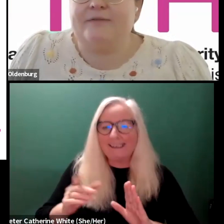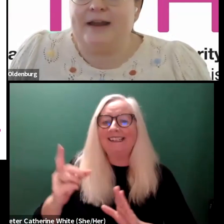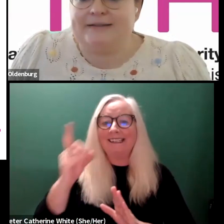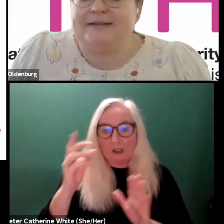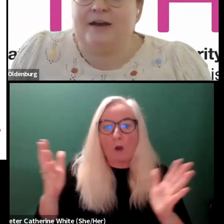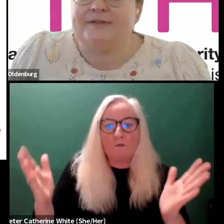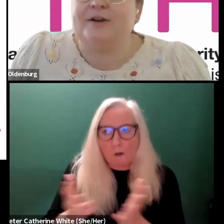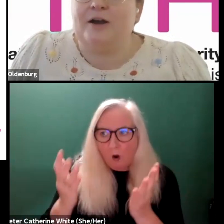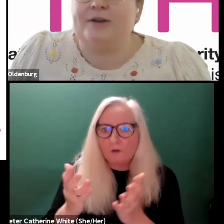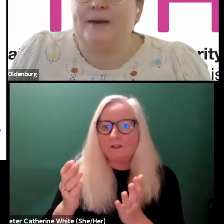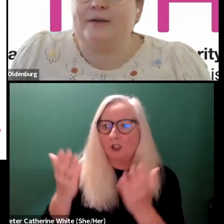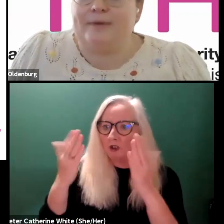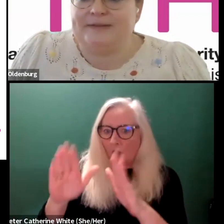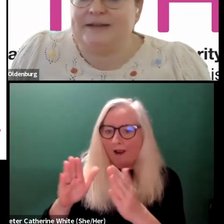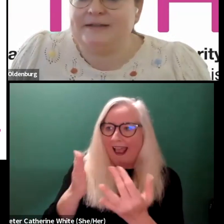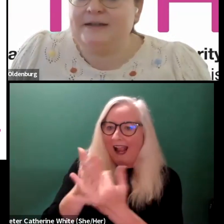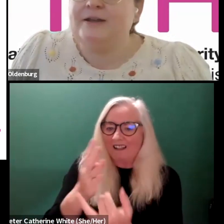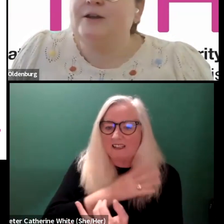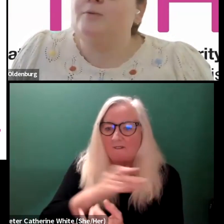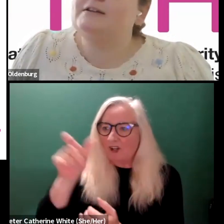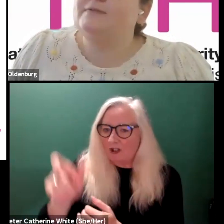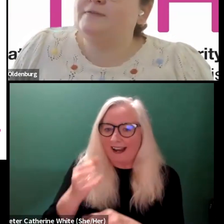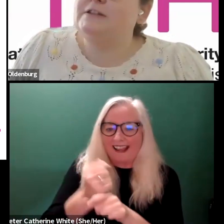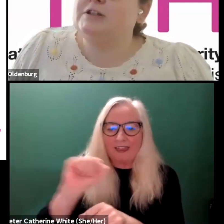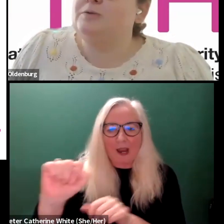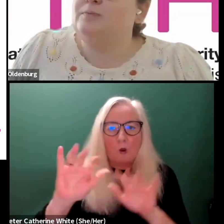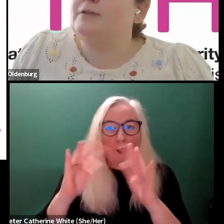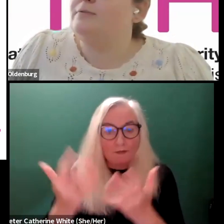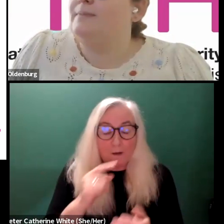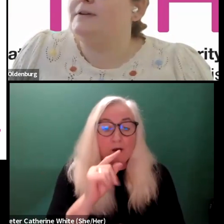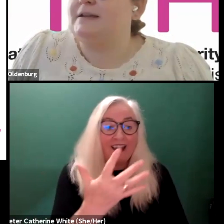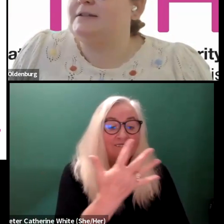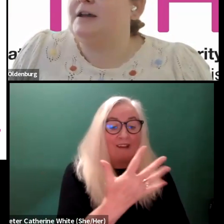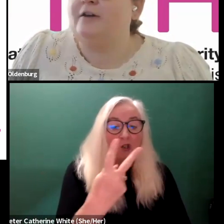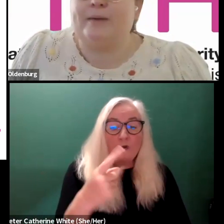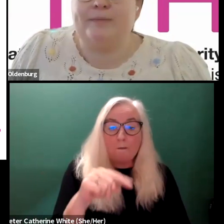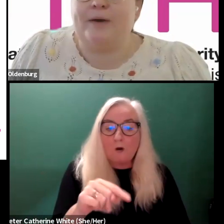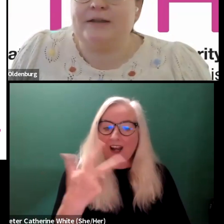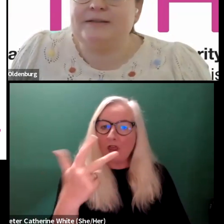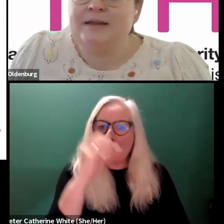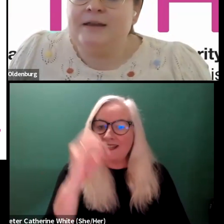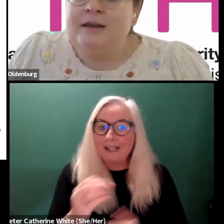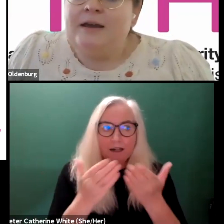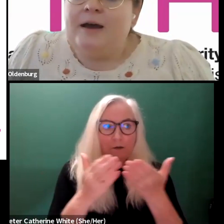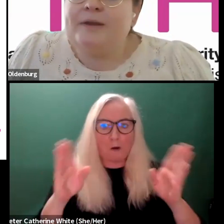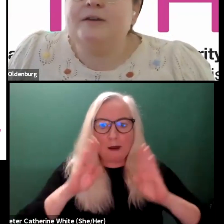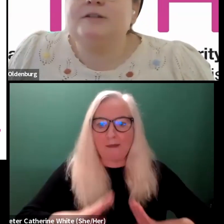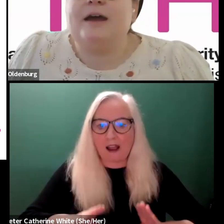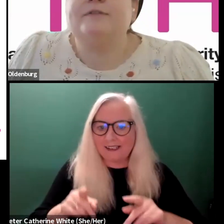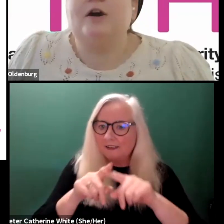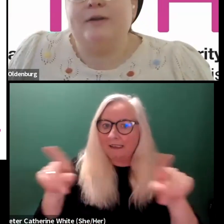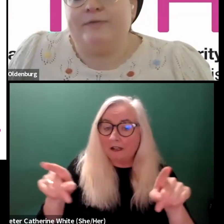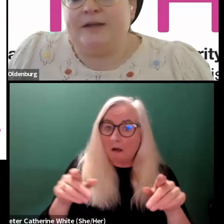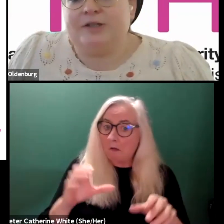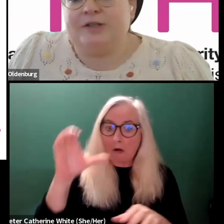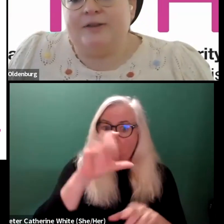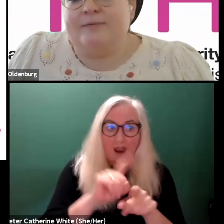Whereas 52.3% of public bodies appear to have no information on their websites concerning access officers.